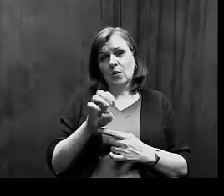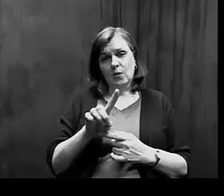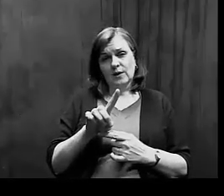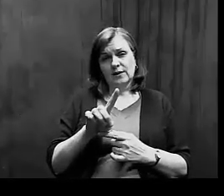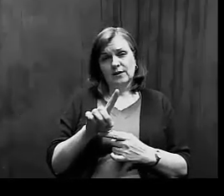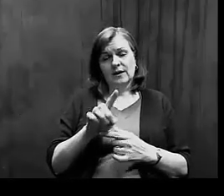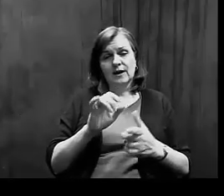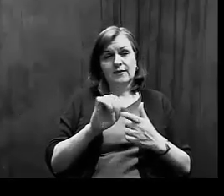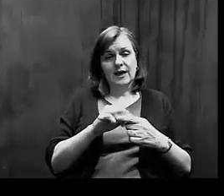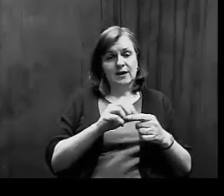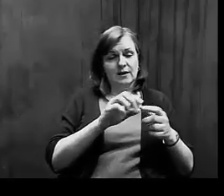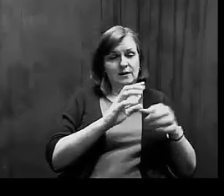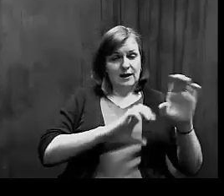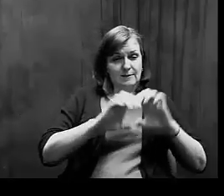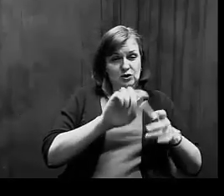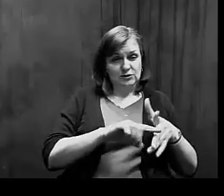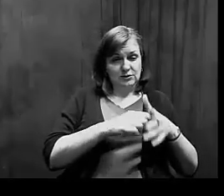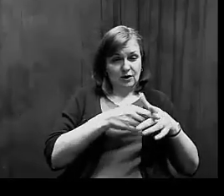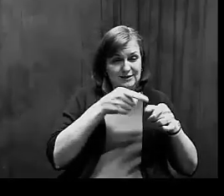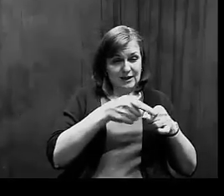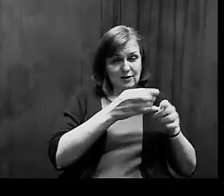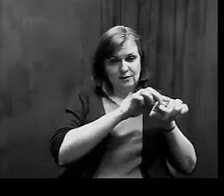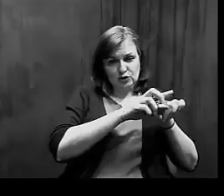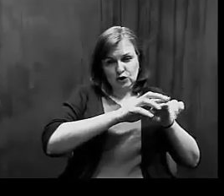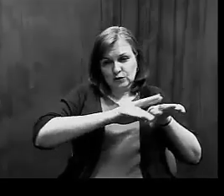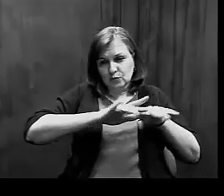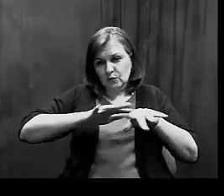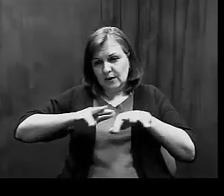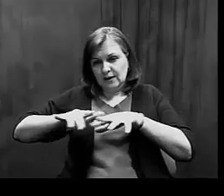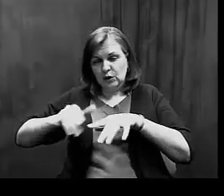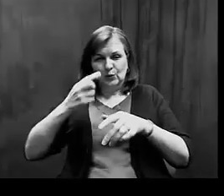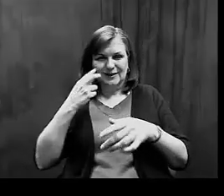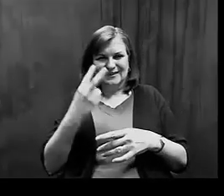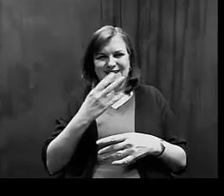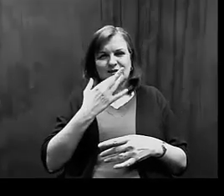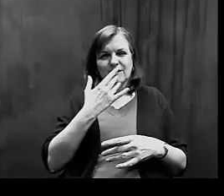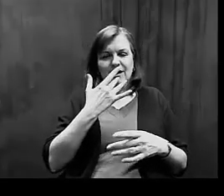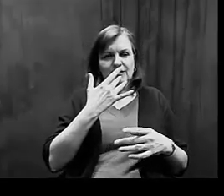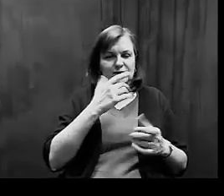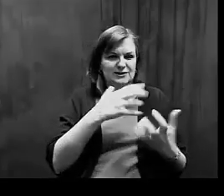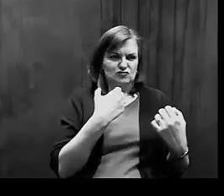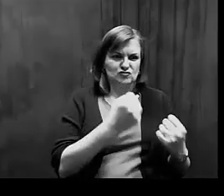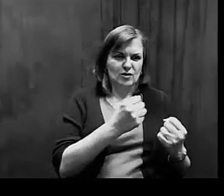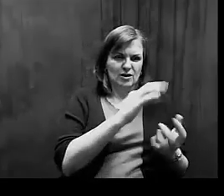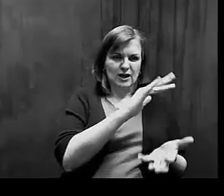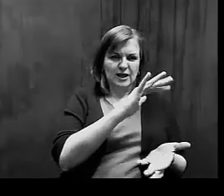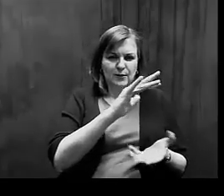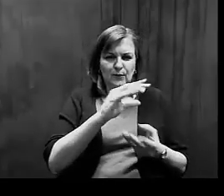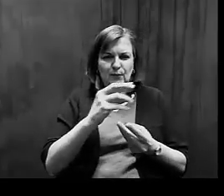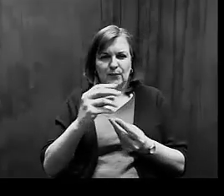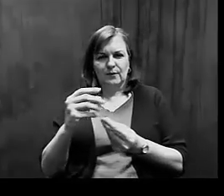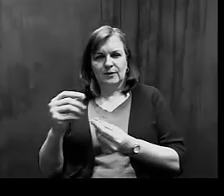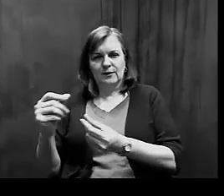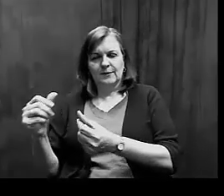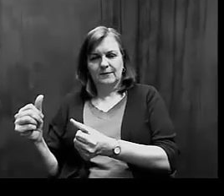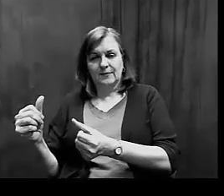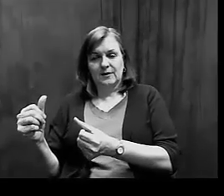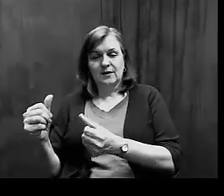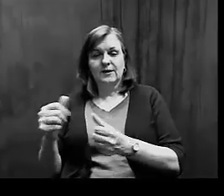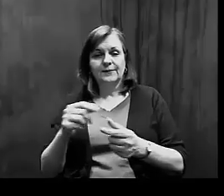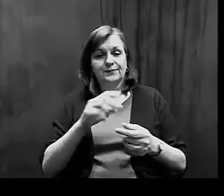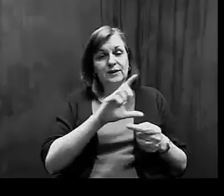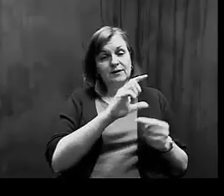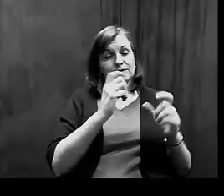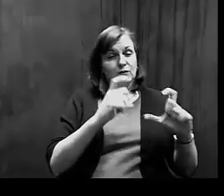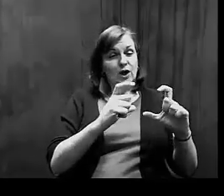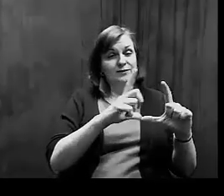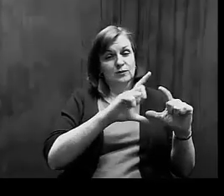of bicoid protein is is actually defusing through -- they've tried indicate to as far as color thatthe further back you go the less and less and less